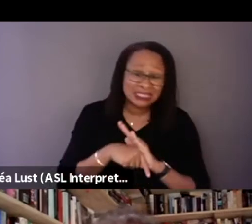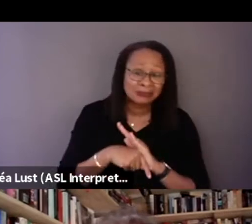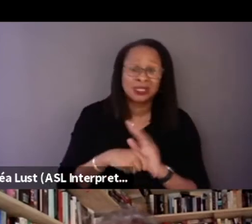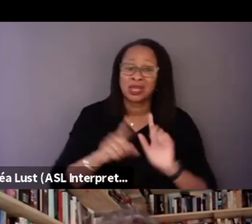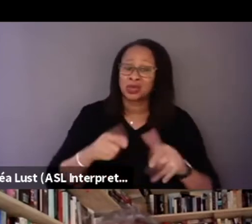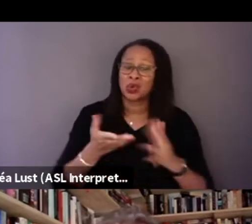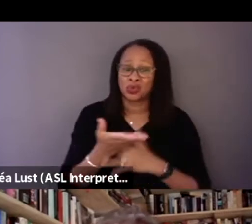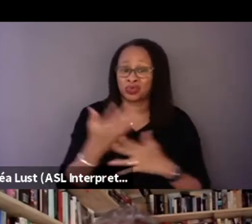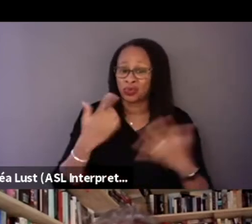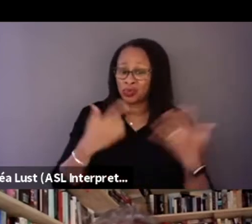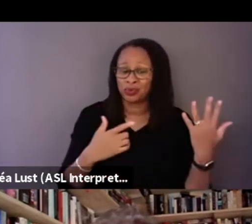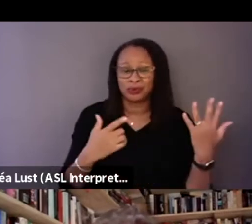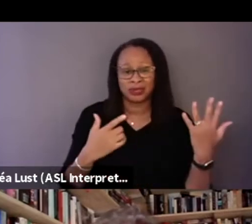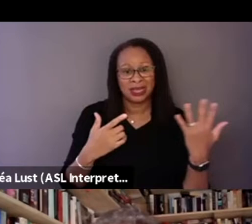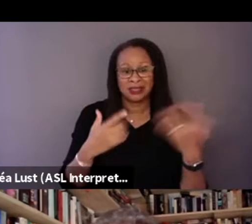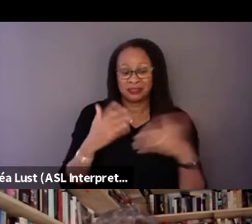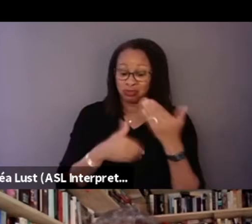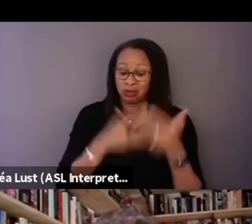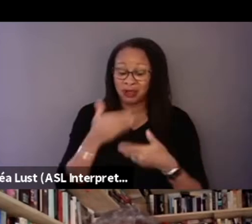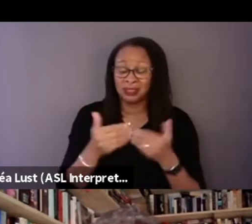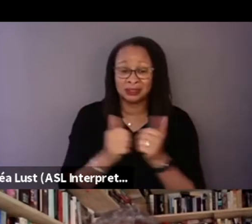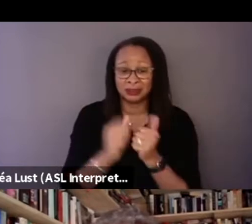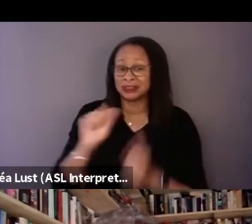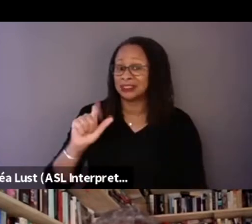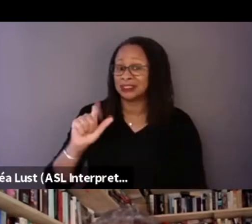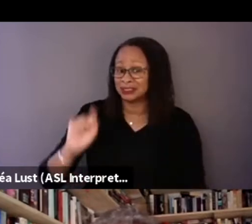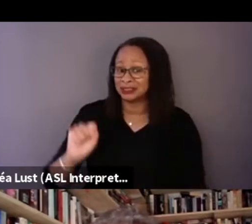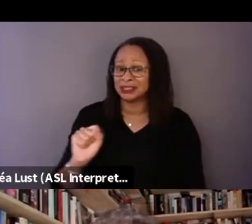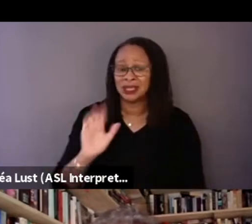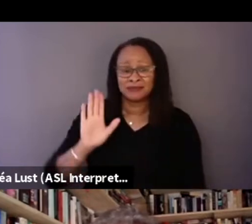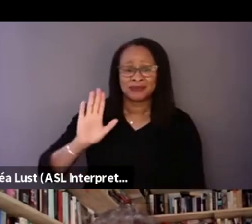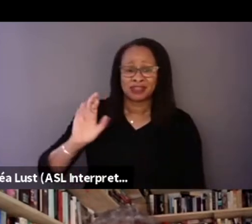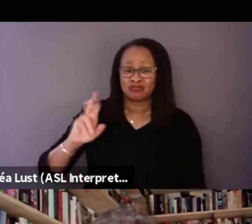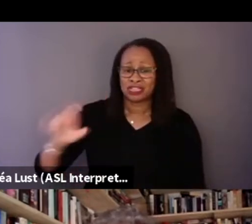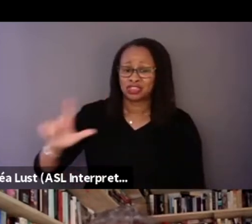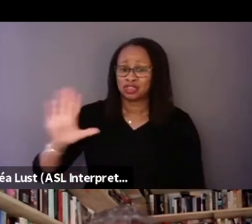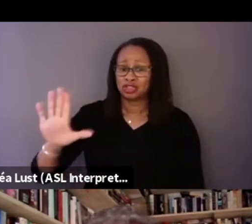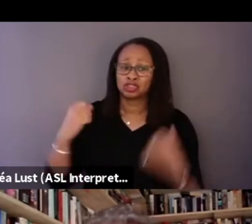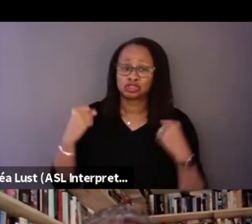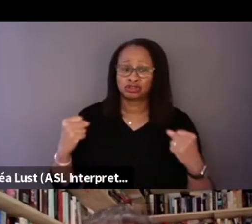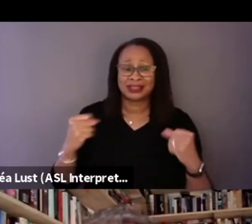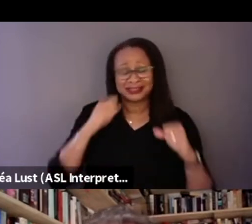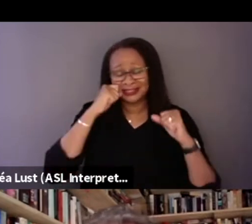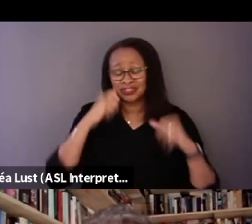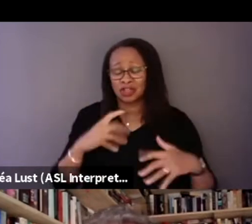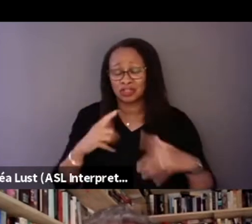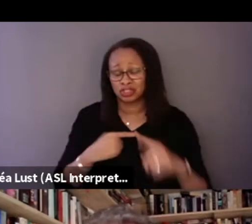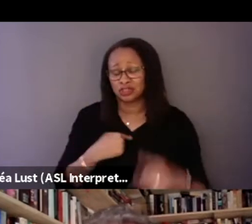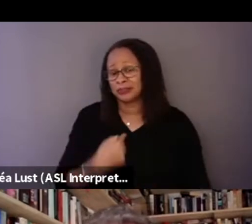is going through, her strength is just astonishing to me. Yeah.